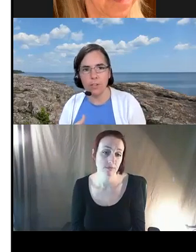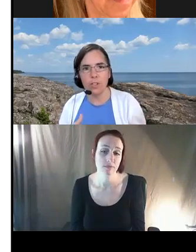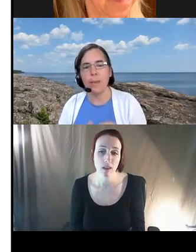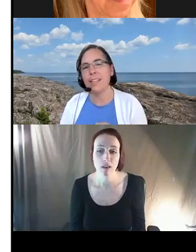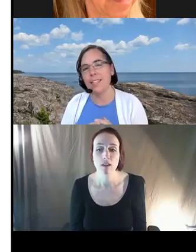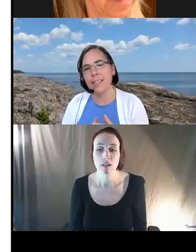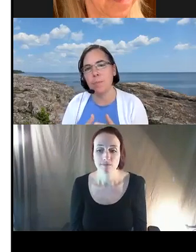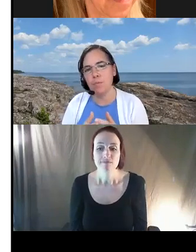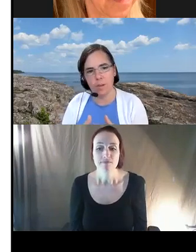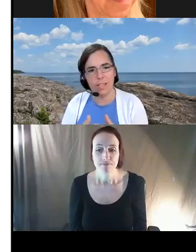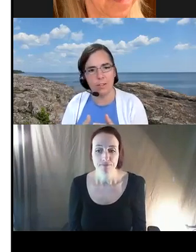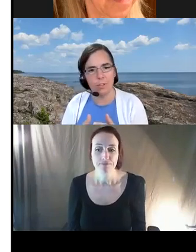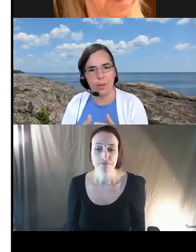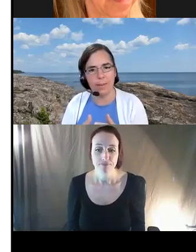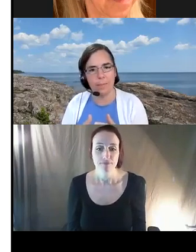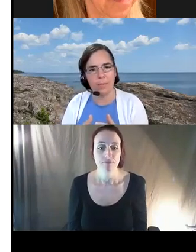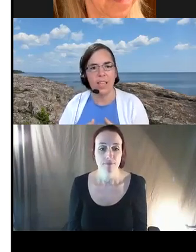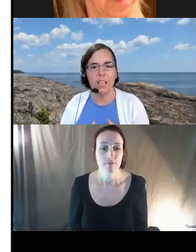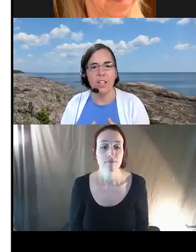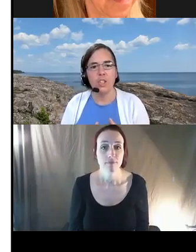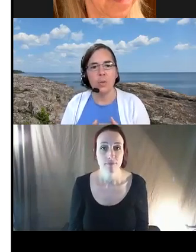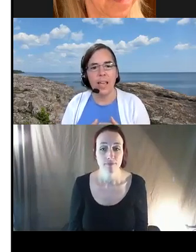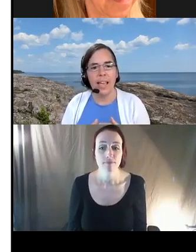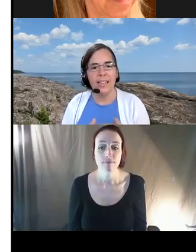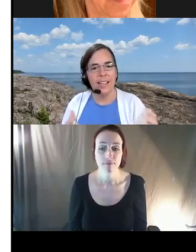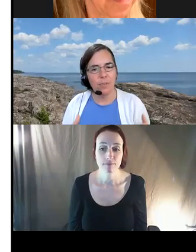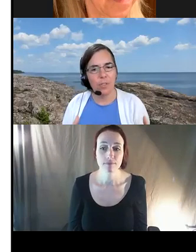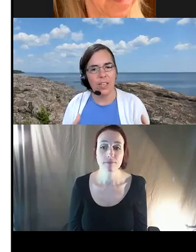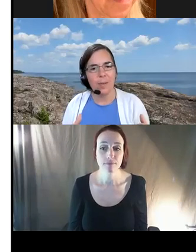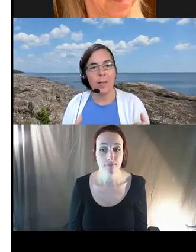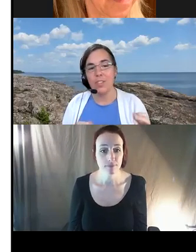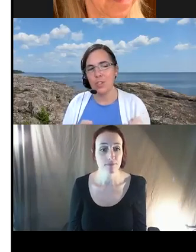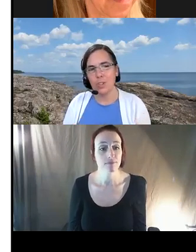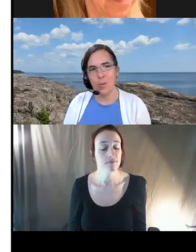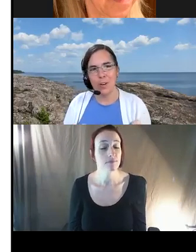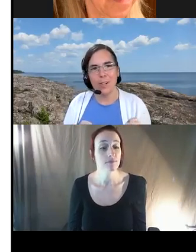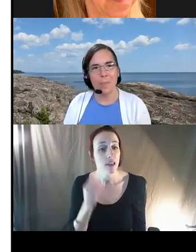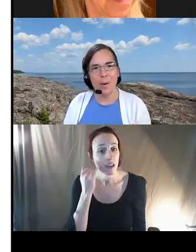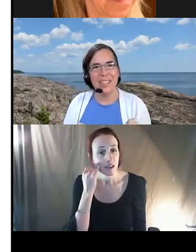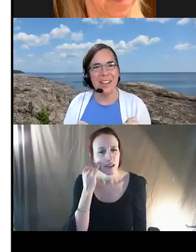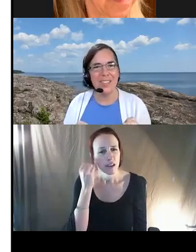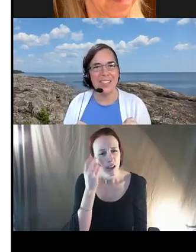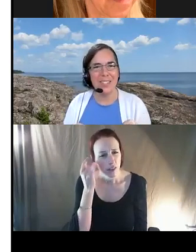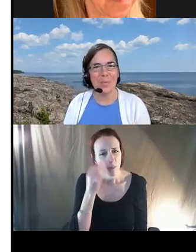depending on the type of work that you are doing. So, then if you think of the store component being